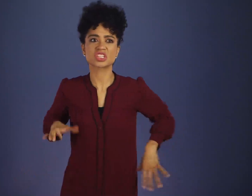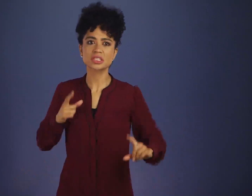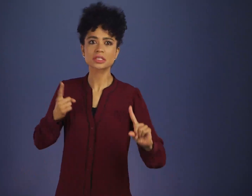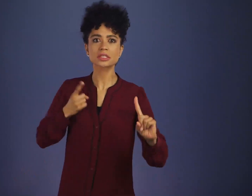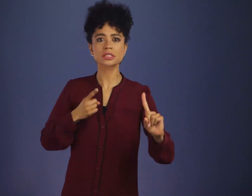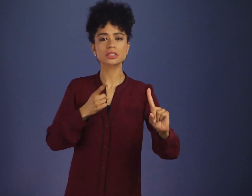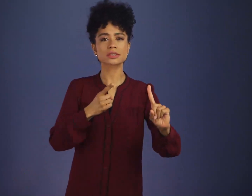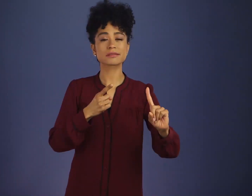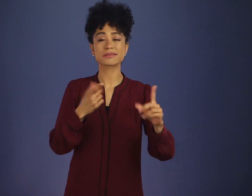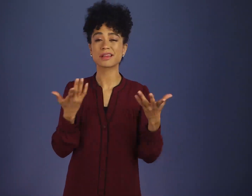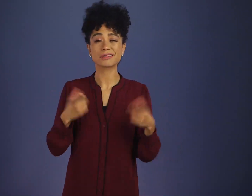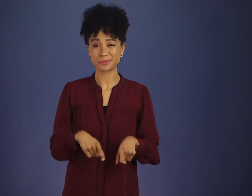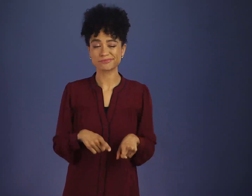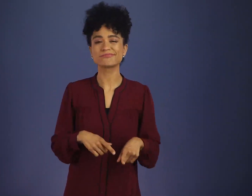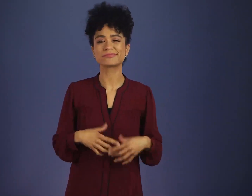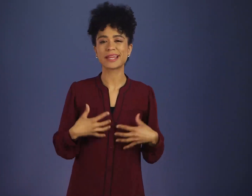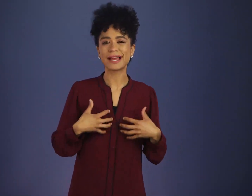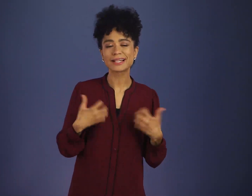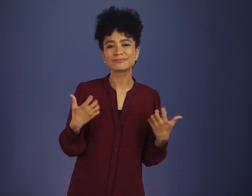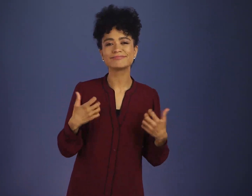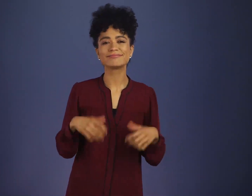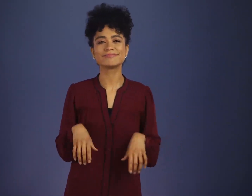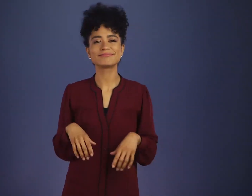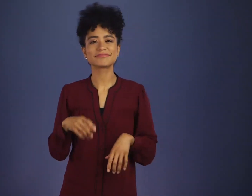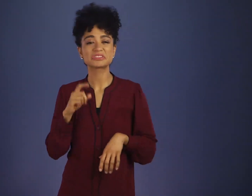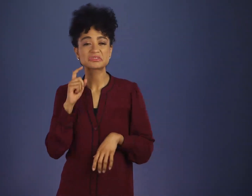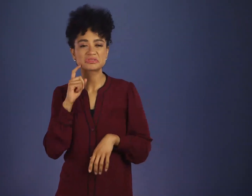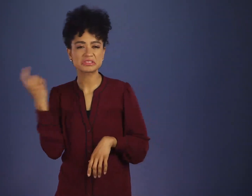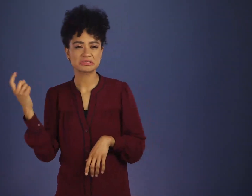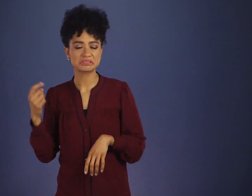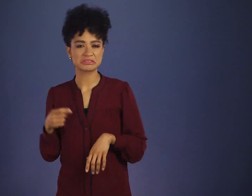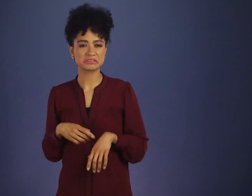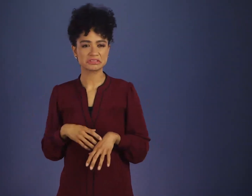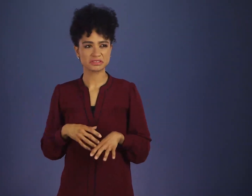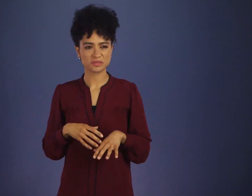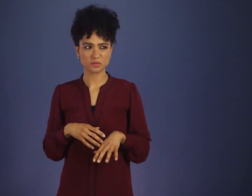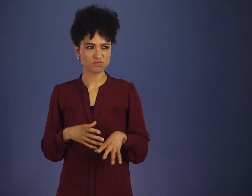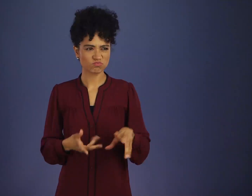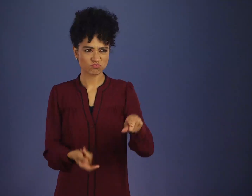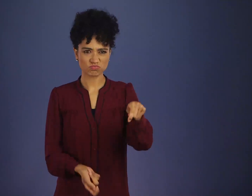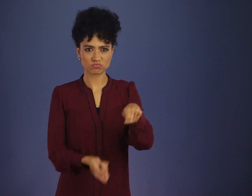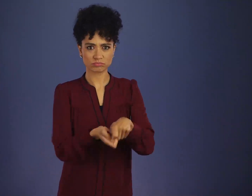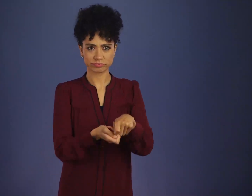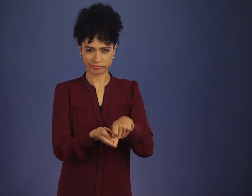are likely to be aroused. If sex runs riot, there is a similar uproar.